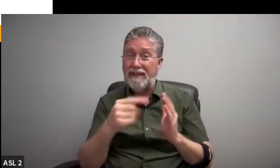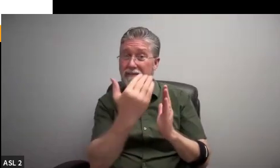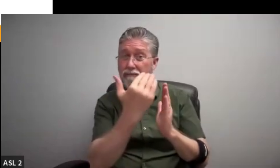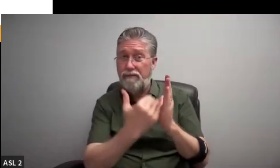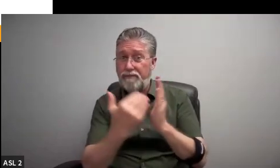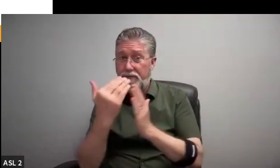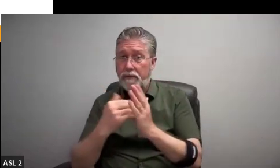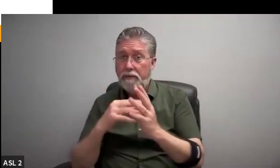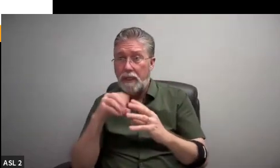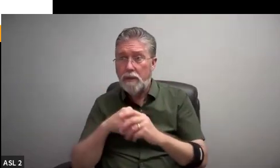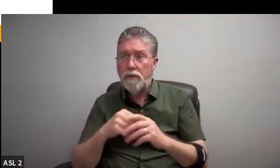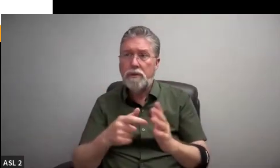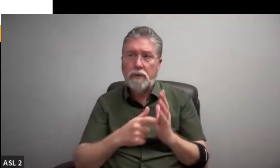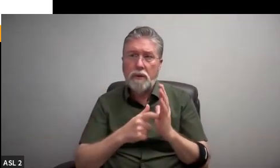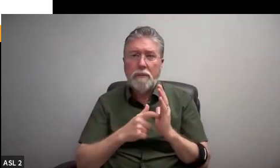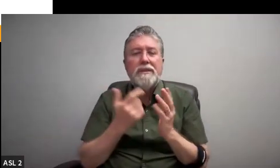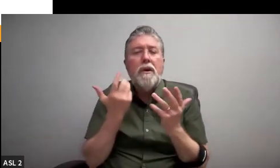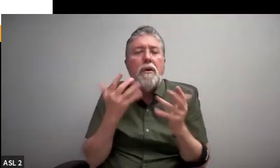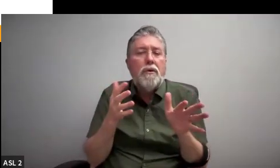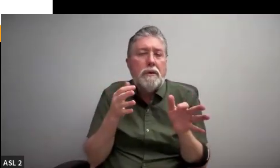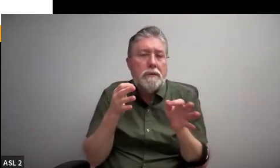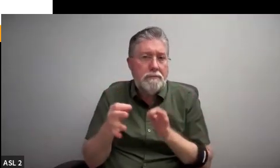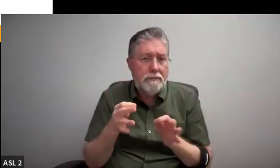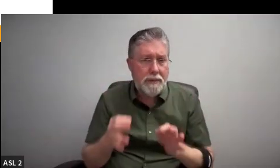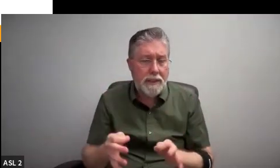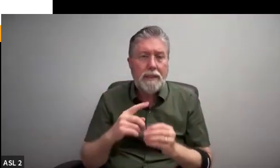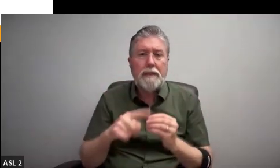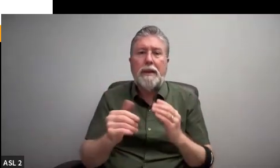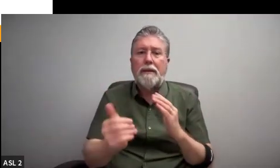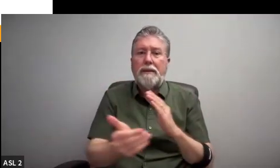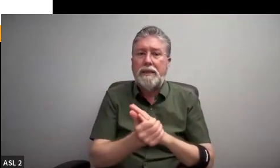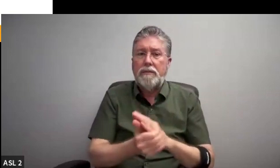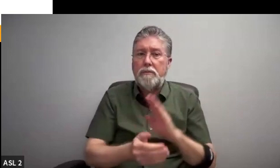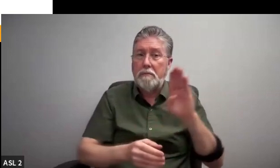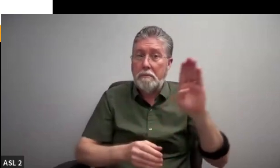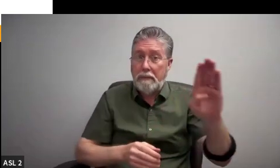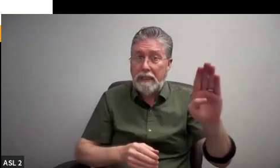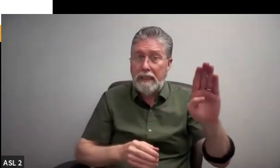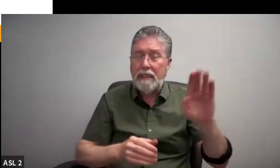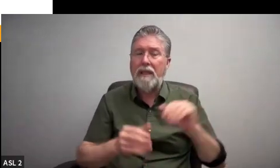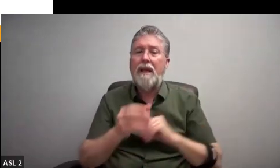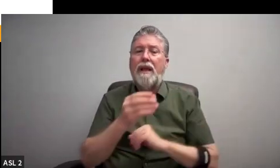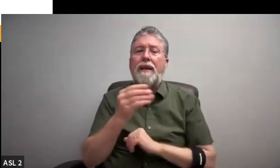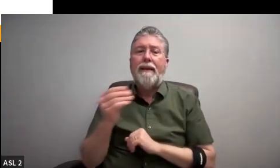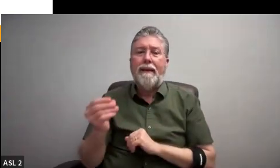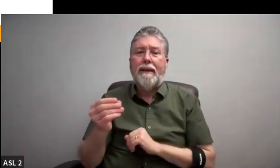requirements discussed previously with regard to Attachment B as well as those that are separate